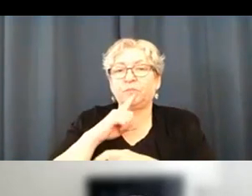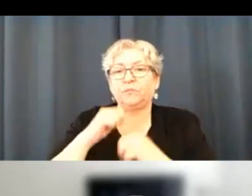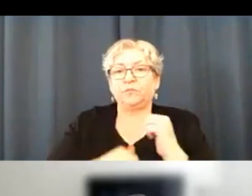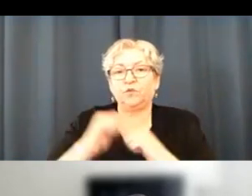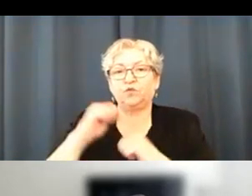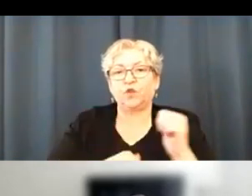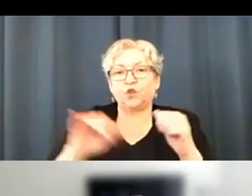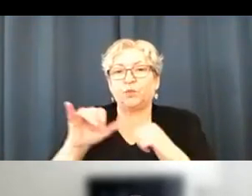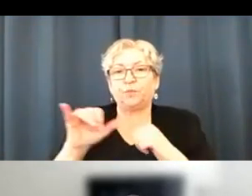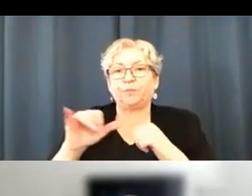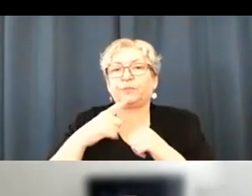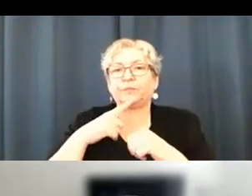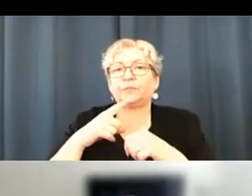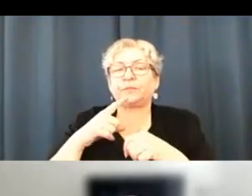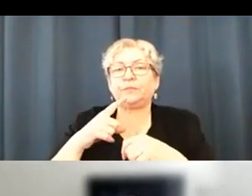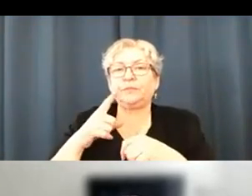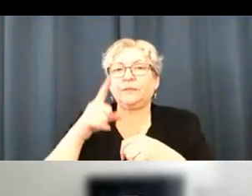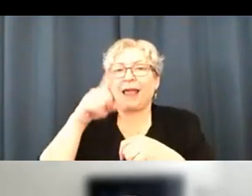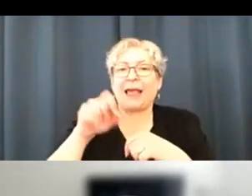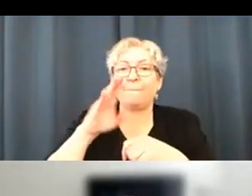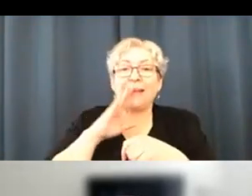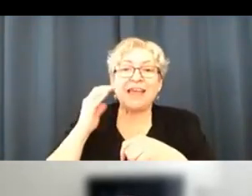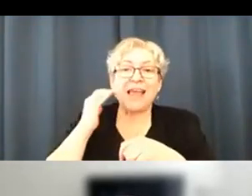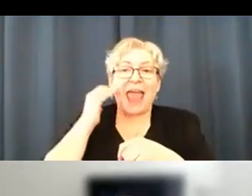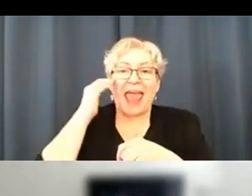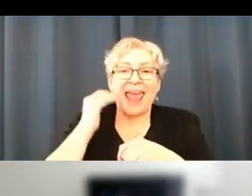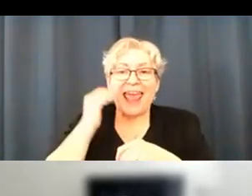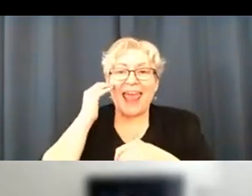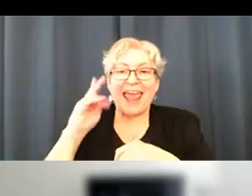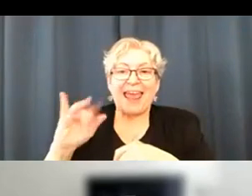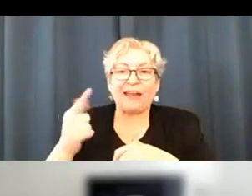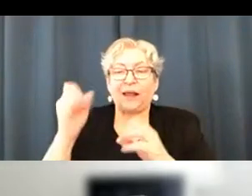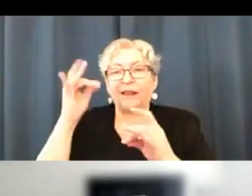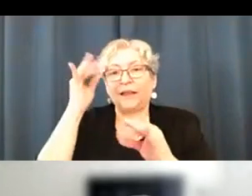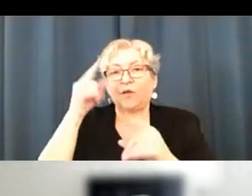So, you can use list markup. These could be headings. There's all sorts of things that we can be thinking about with these components.